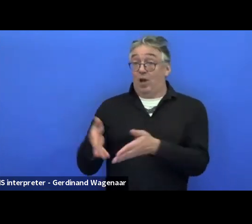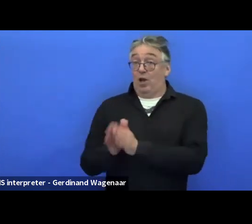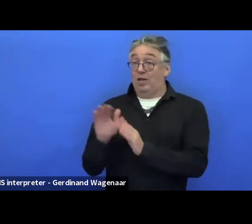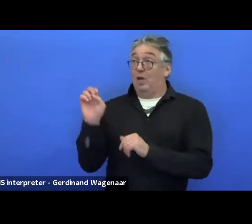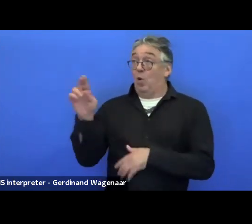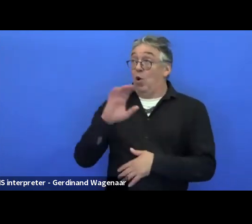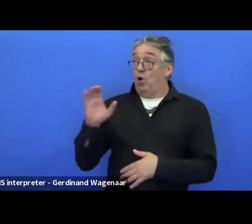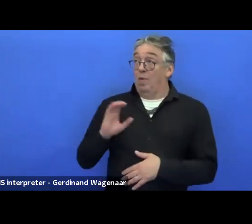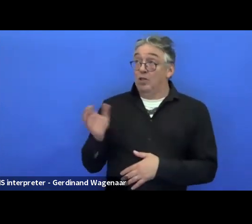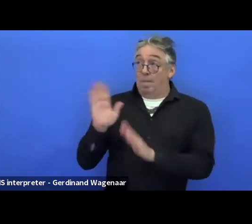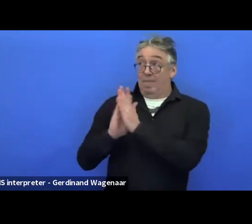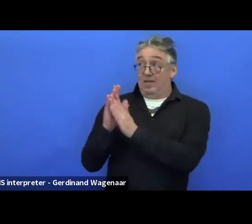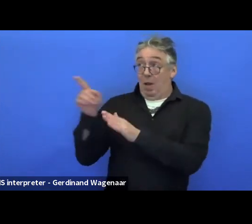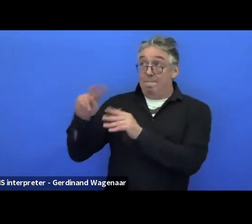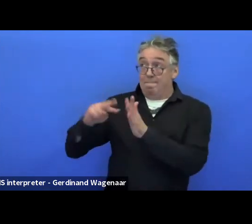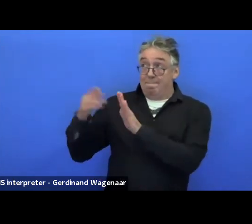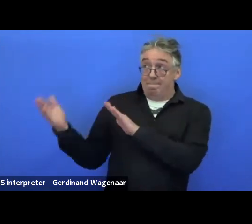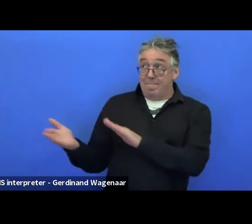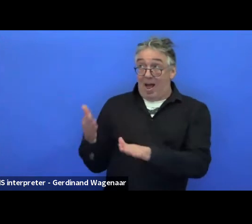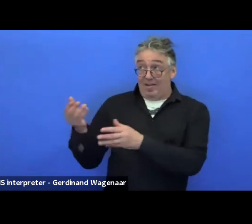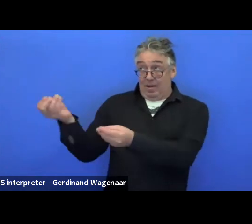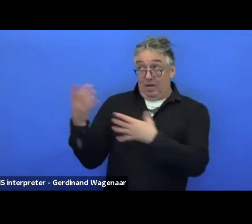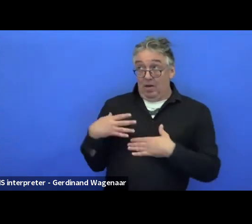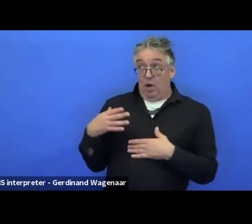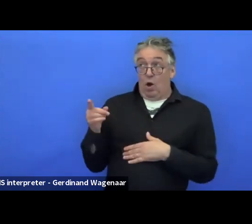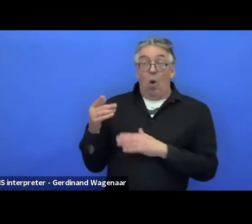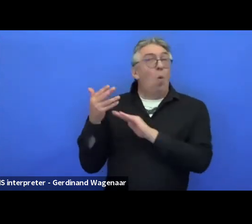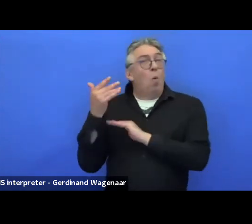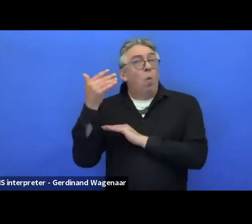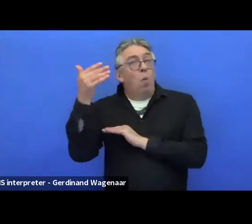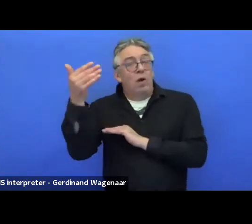and time line to comply with the web accessibility guidelines.